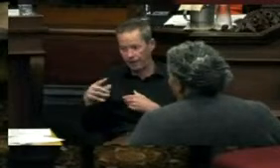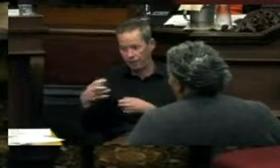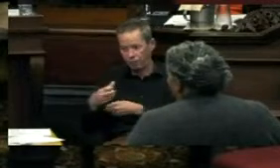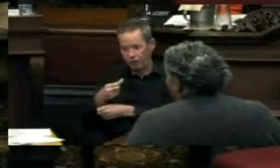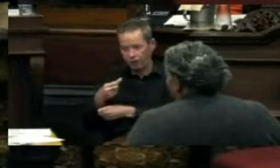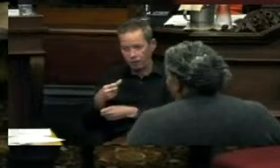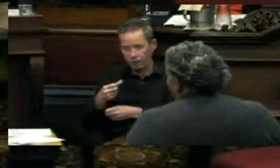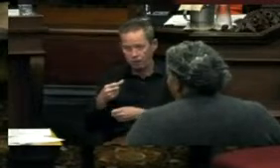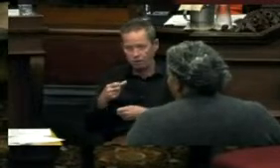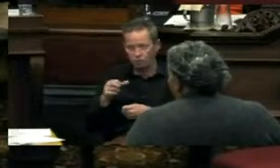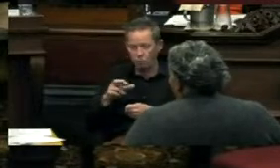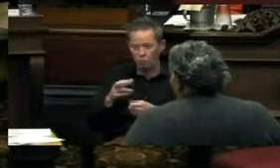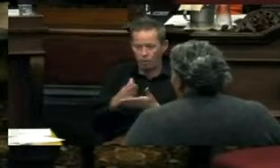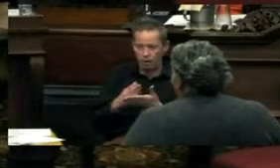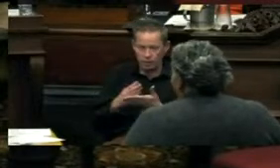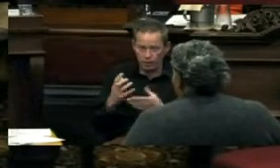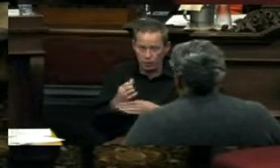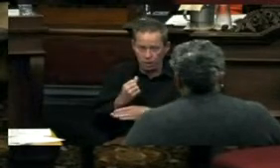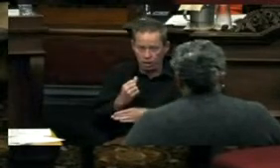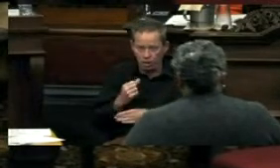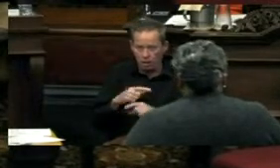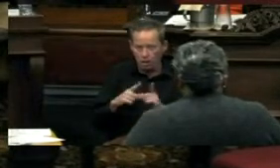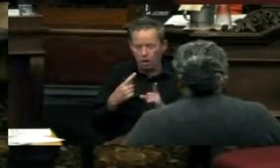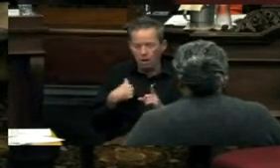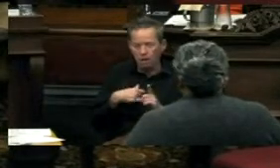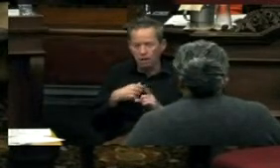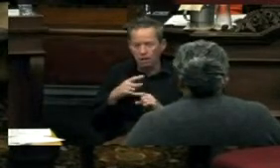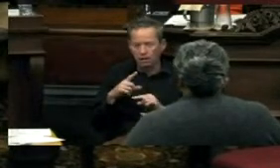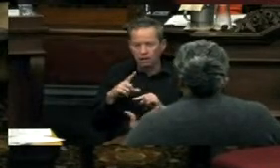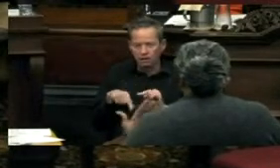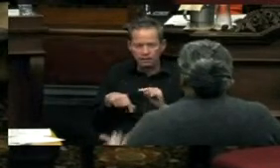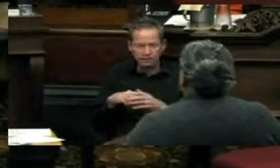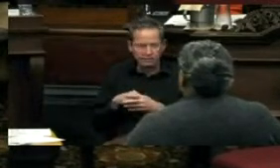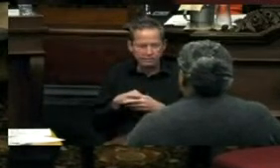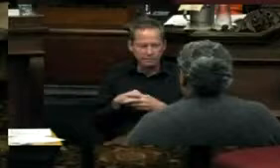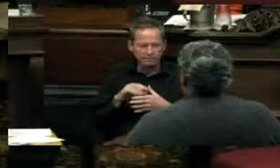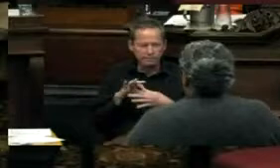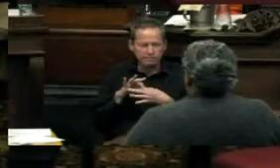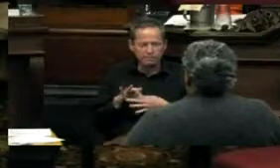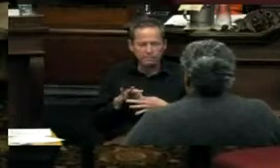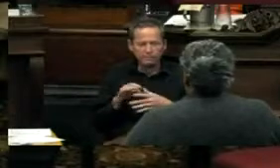contingency plans and think about what it might look like. Should they be successful all